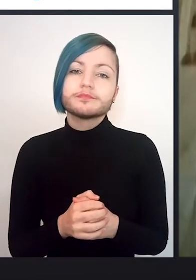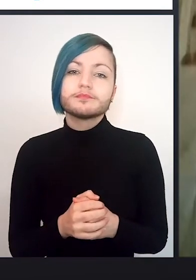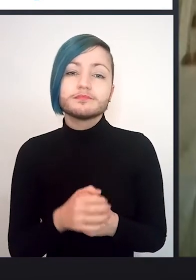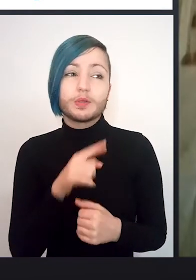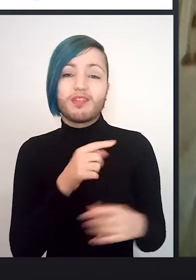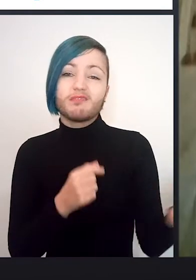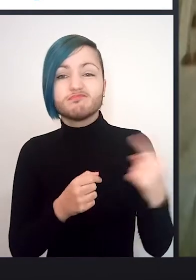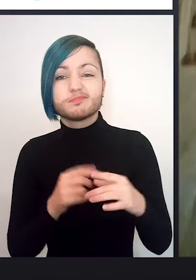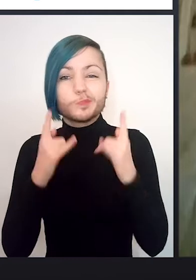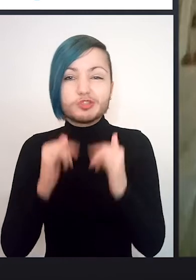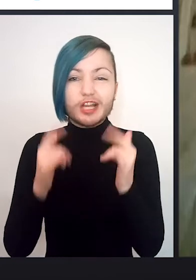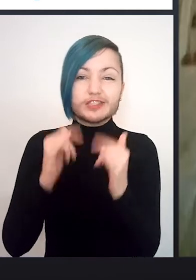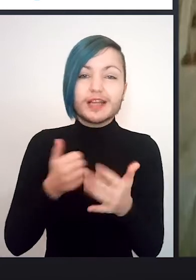They check up on you regularly